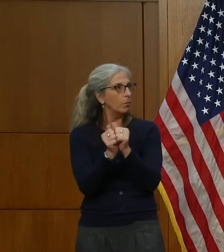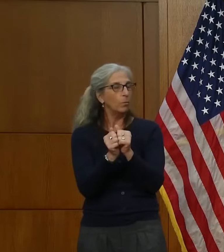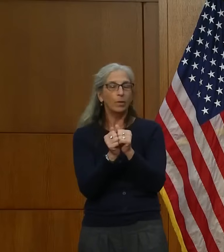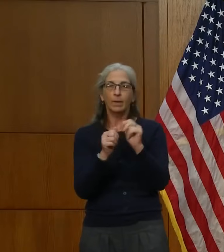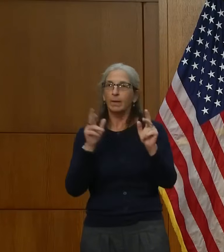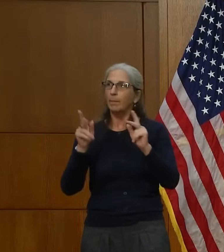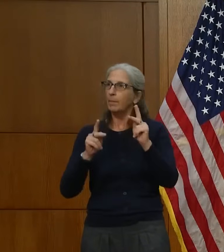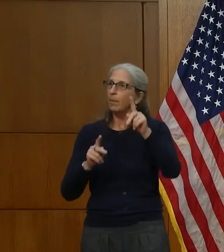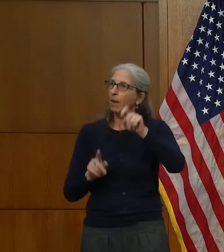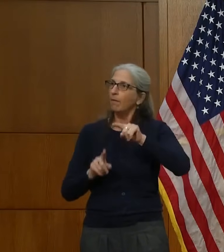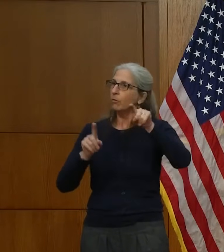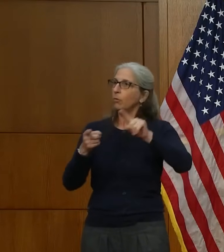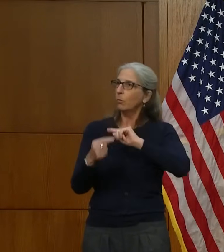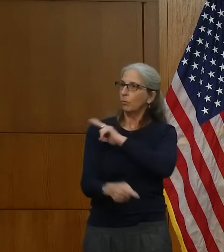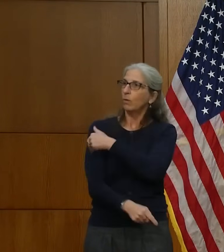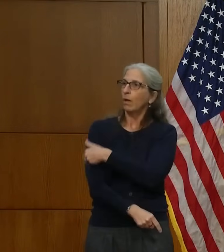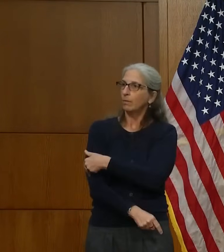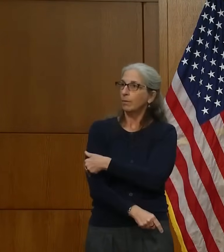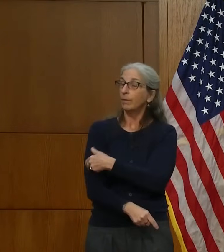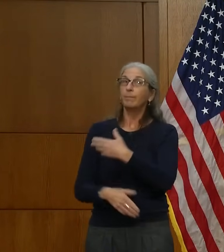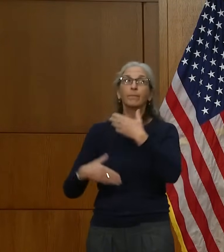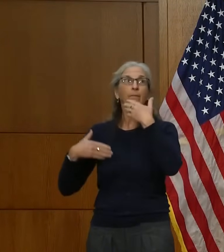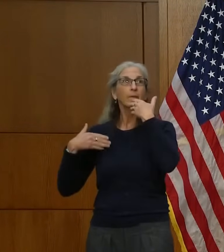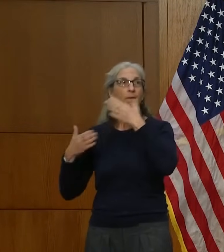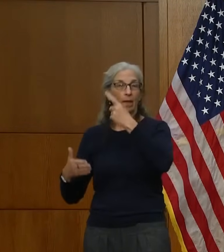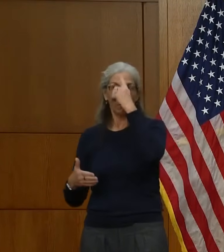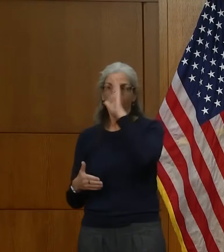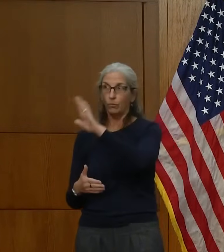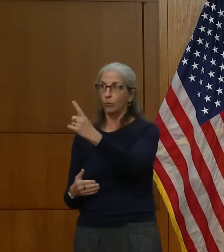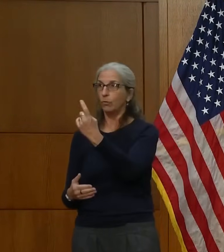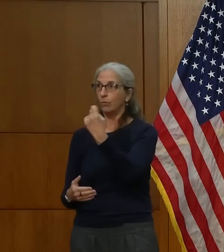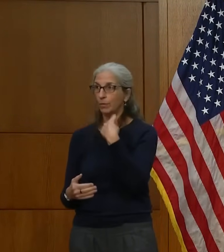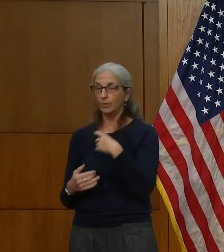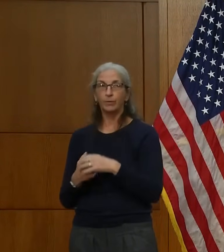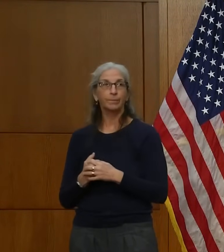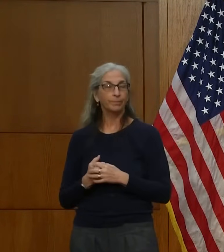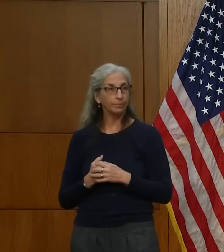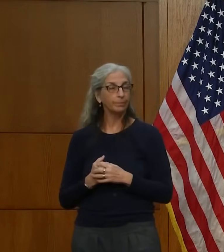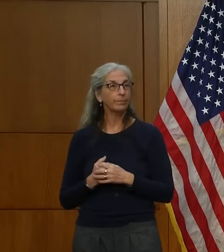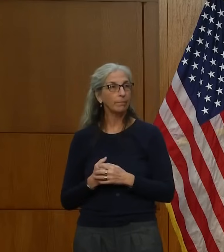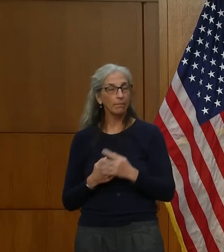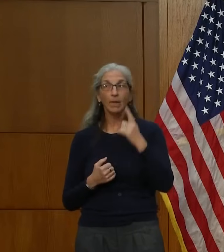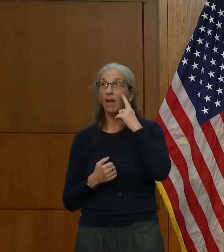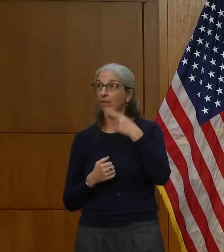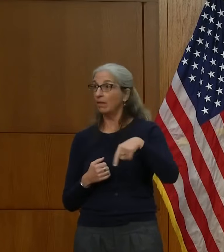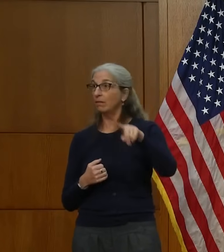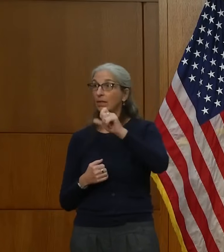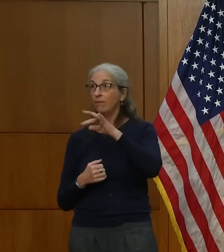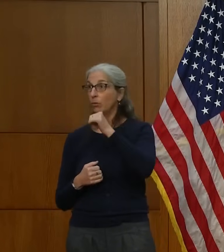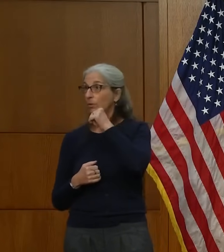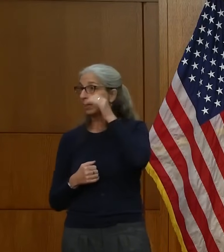EARLY TIME TO, UH, ADDRESSING THE HOSPITALIZATION RATE AT